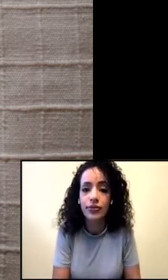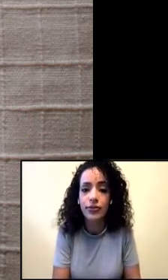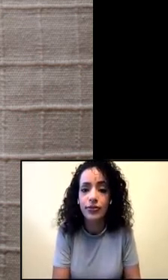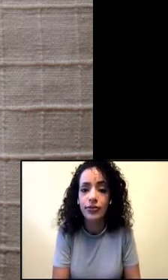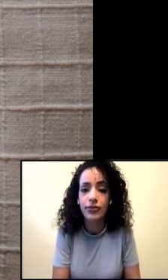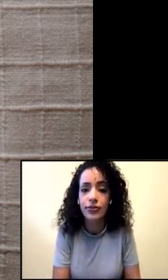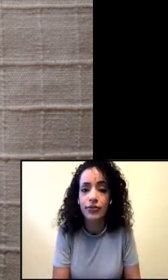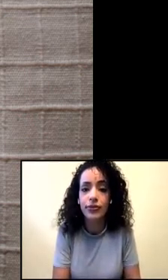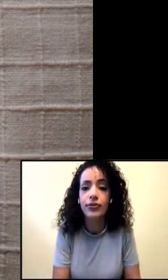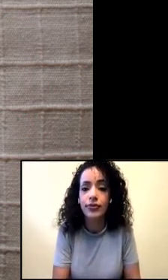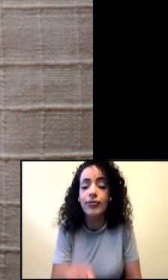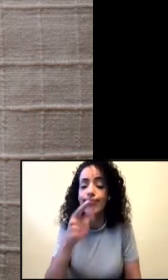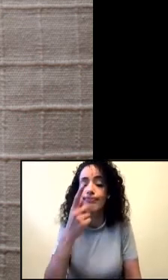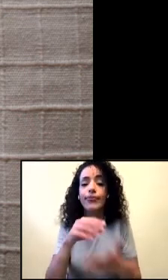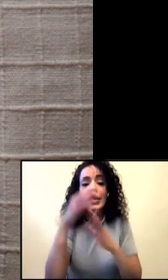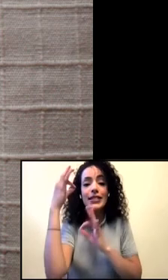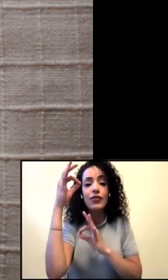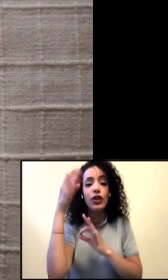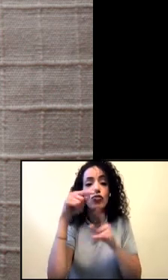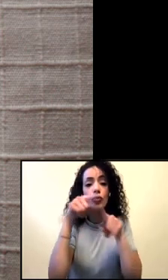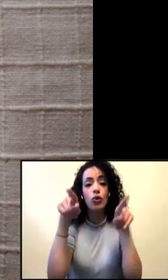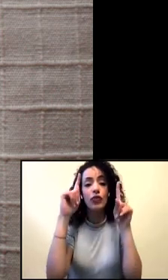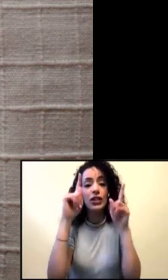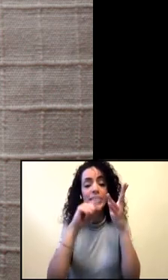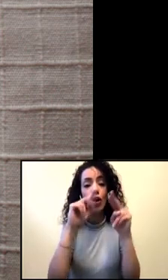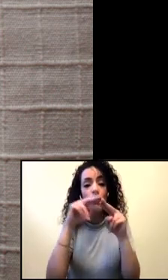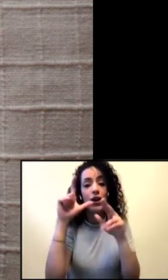certificate from the University of Calcutta. Again people would carry documents so that maybe